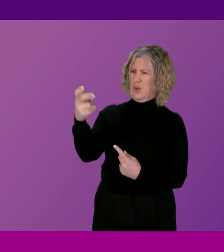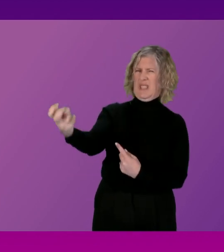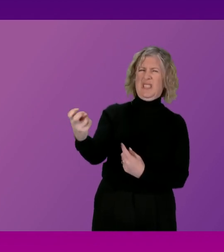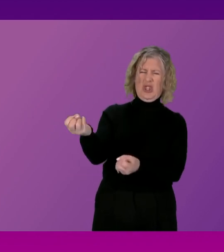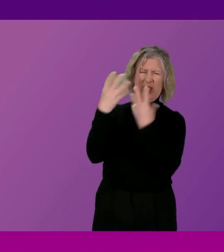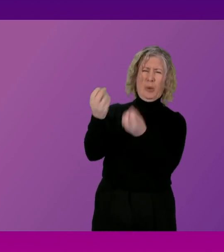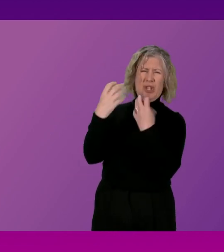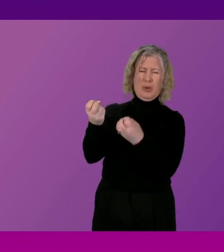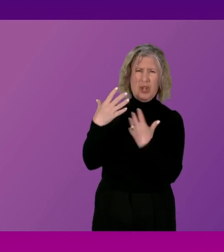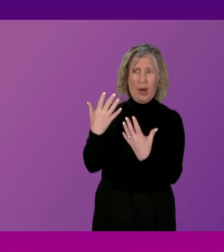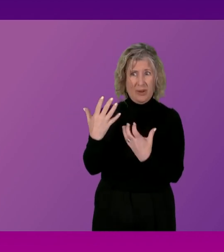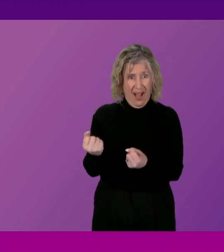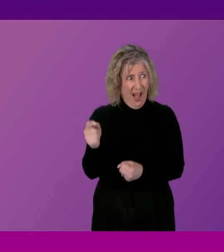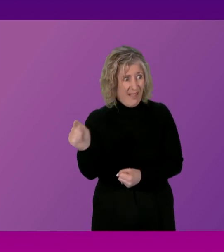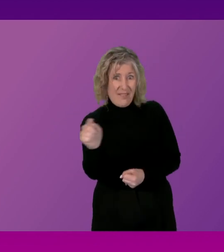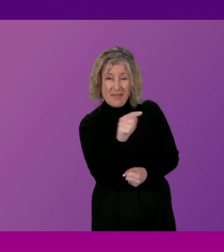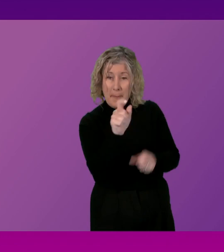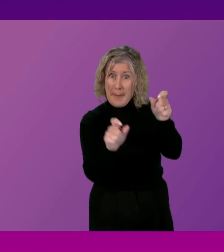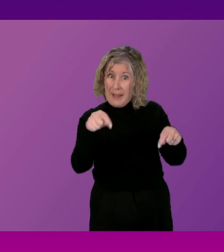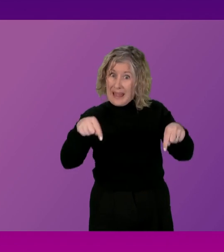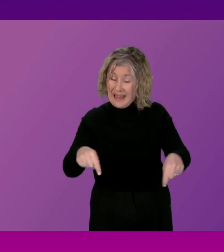there are family members who have been bereaved by Covid who want assurances.